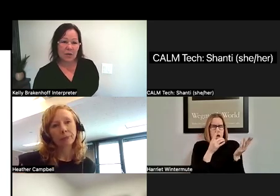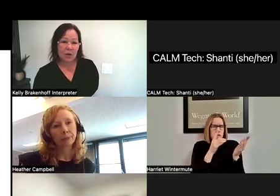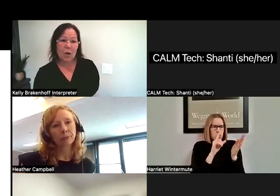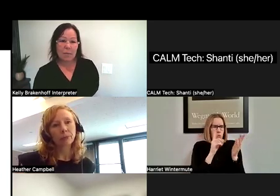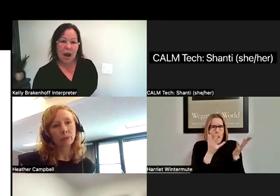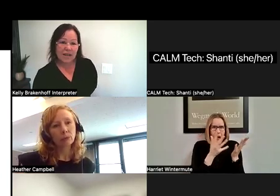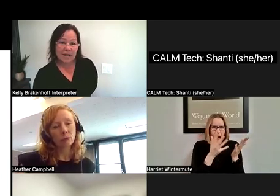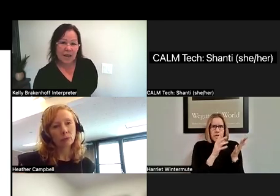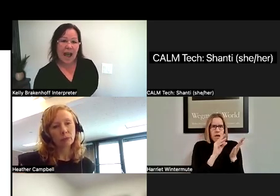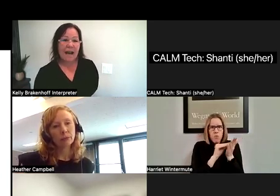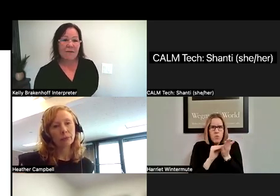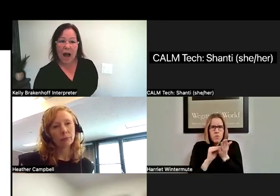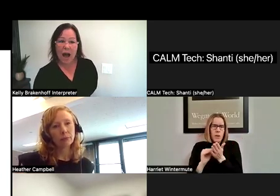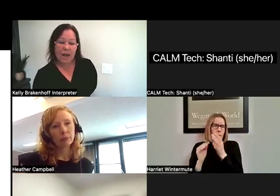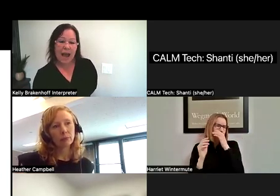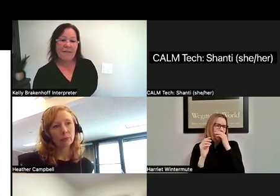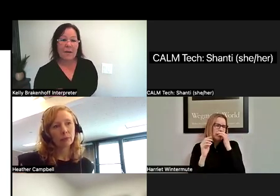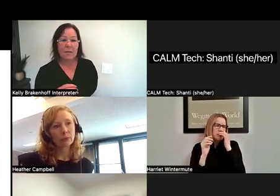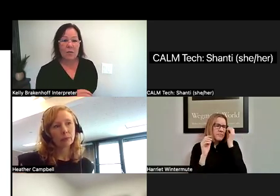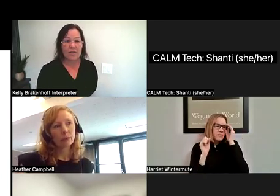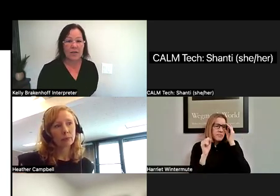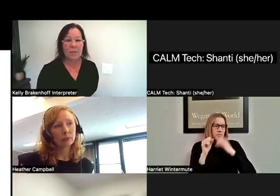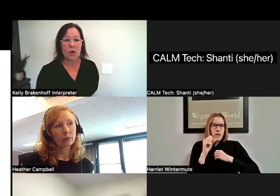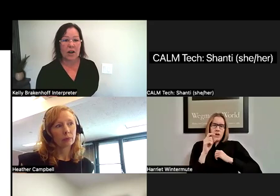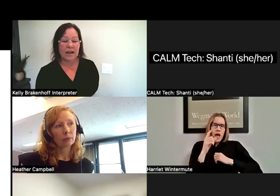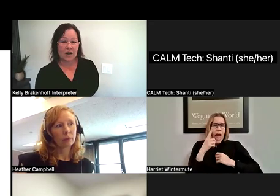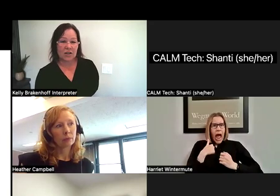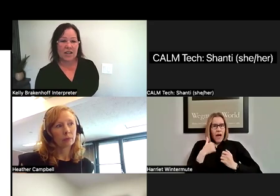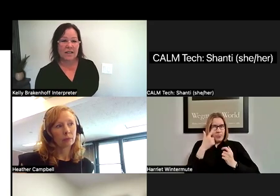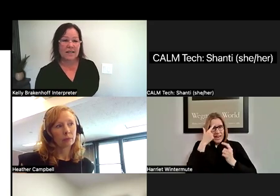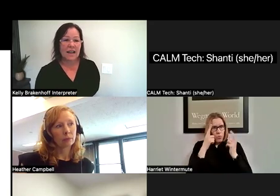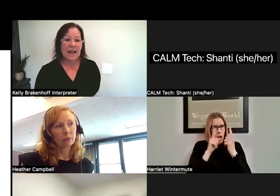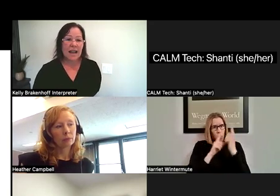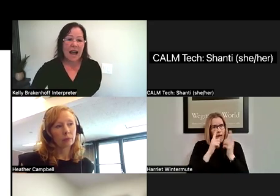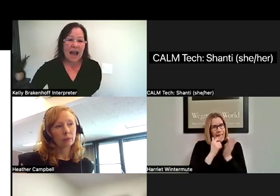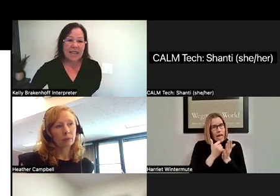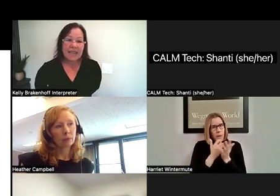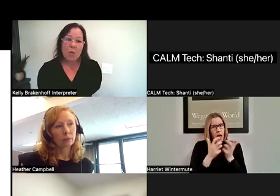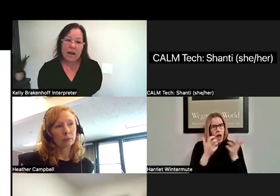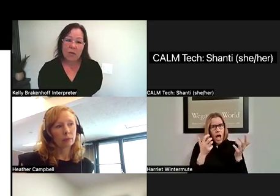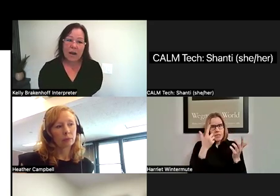through what projects we have and why they're important and urgent. I think the one on one